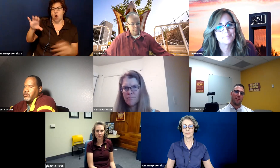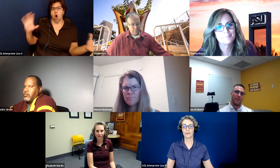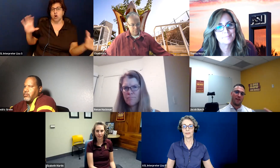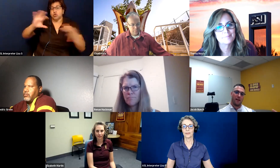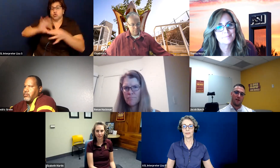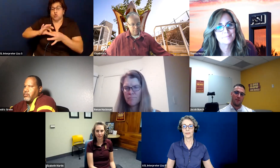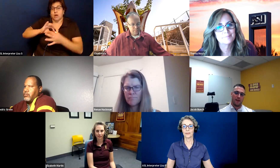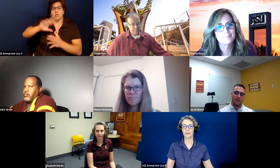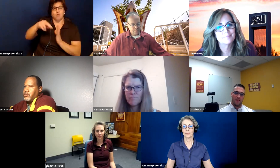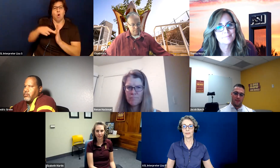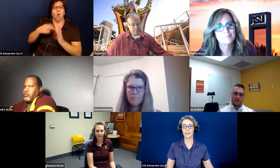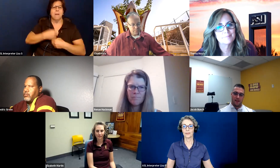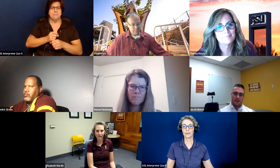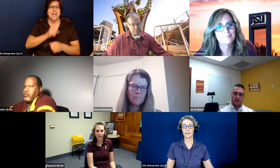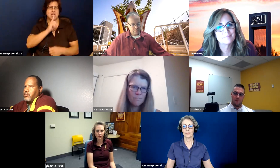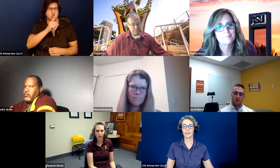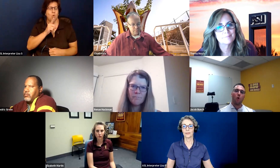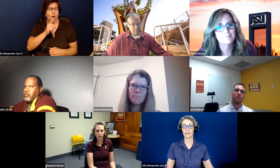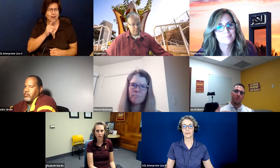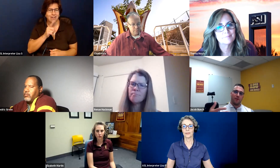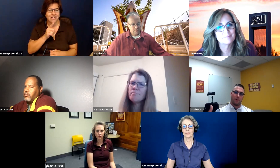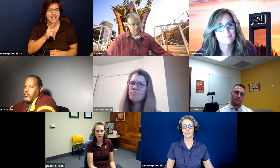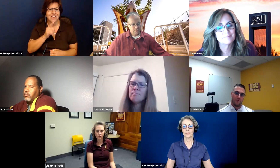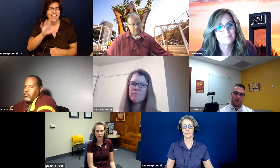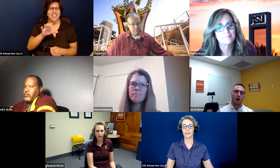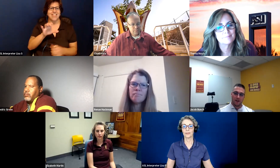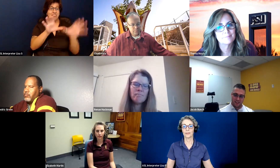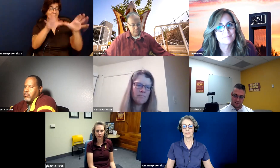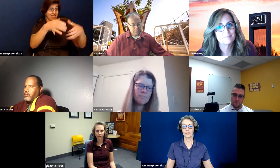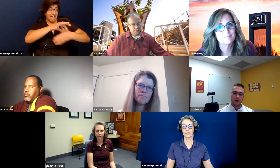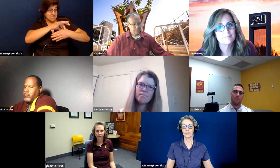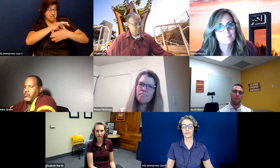that the course materials, if there are any barriers